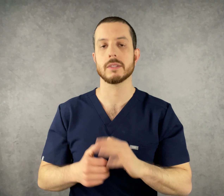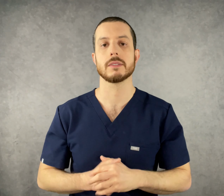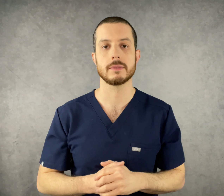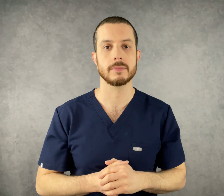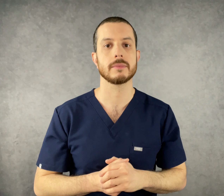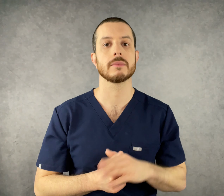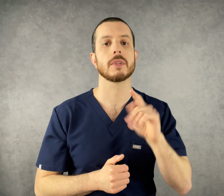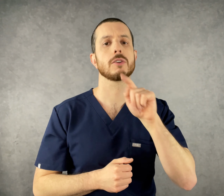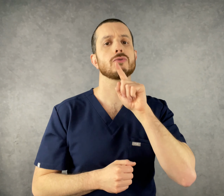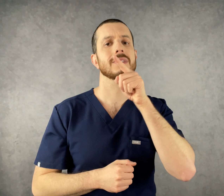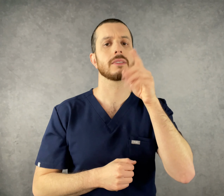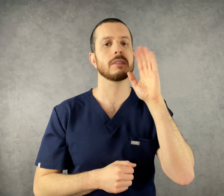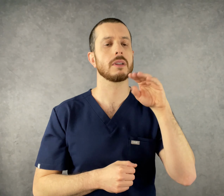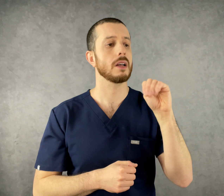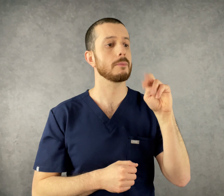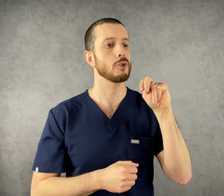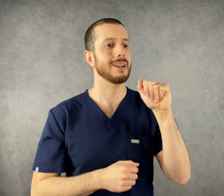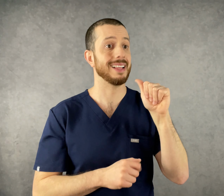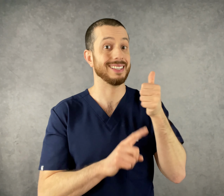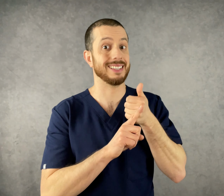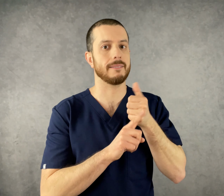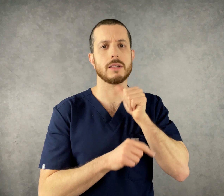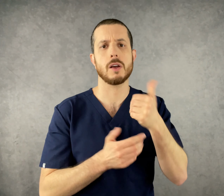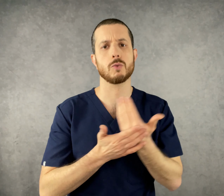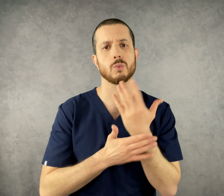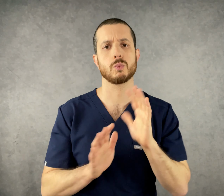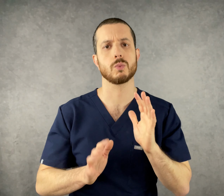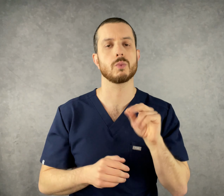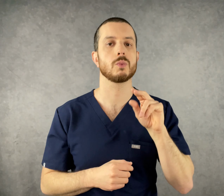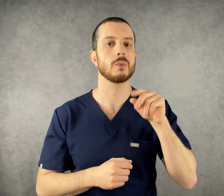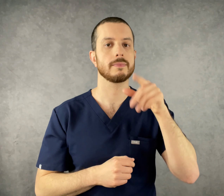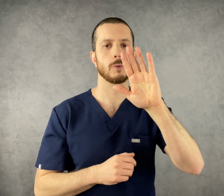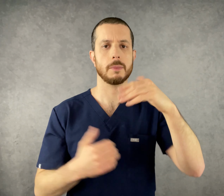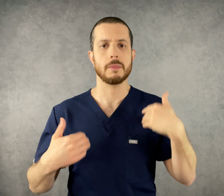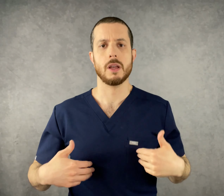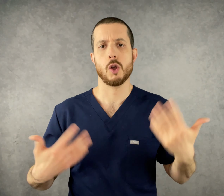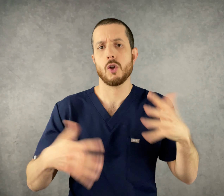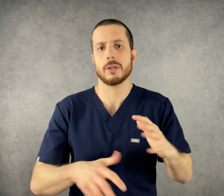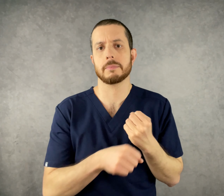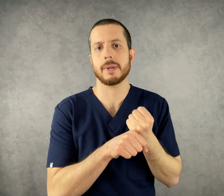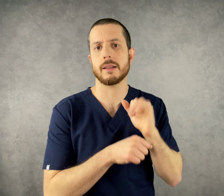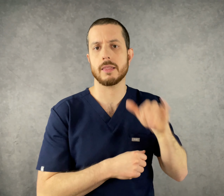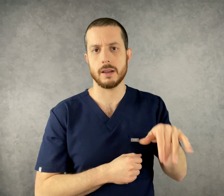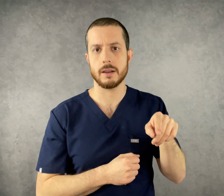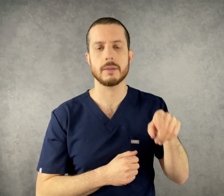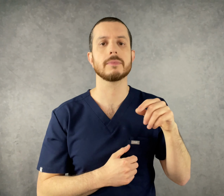However, mRNA itself is not a new thing. Your body makes mRNA.